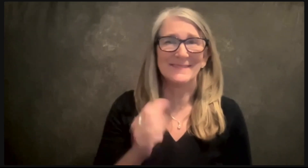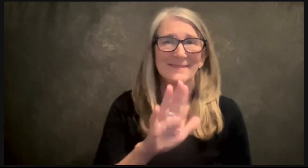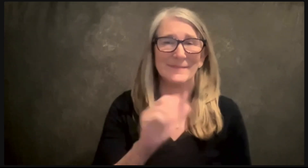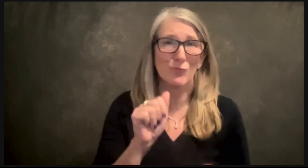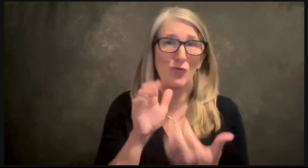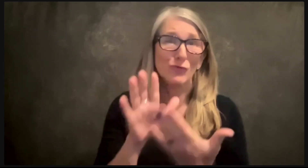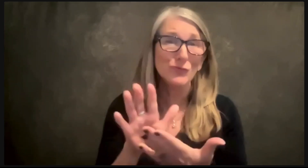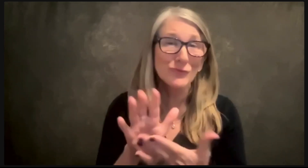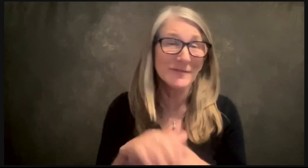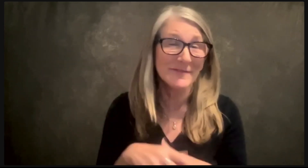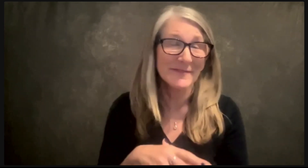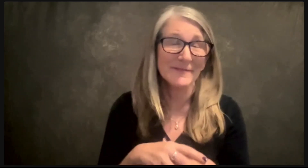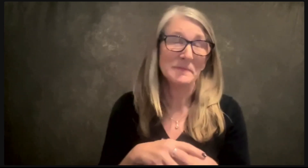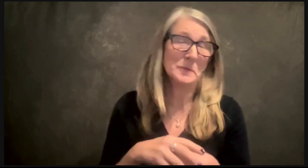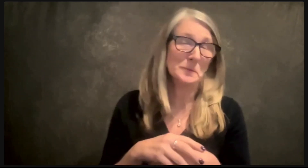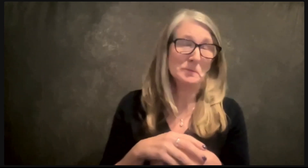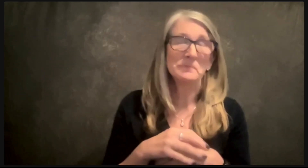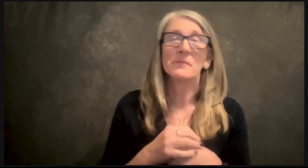I appreciate Ashley's approach.